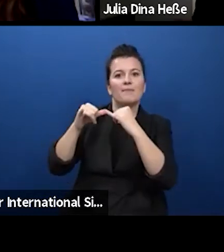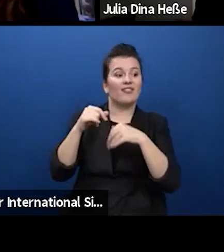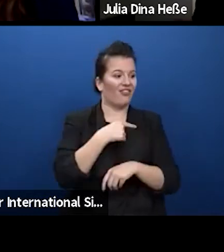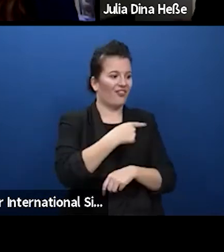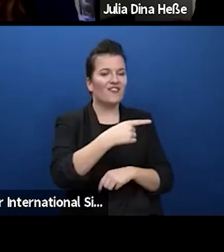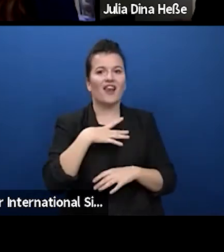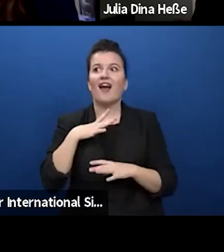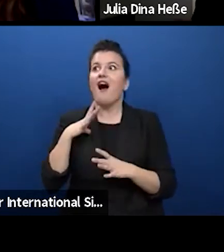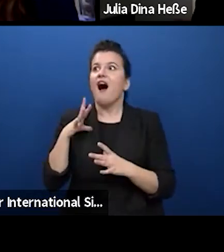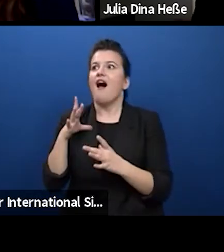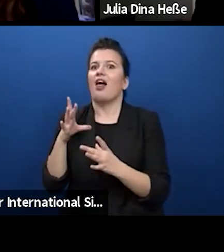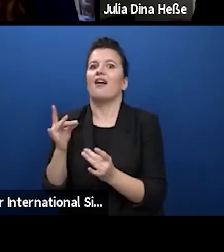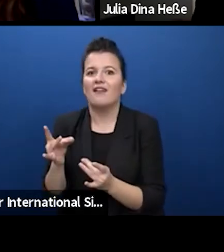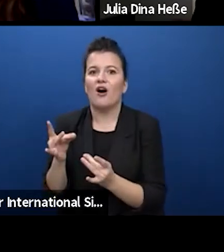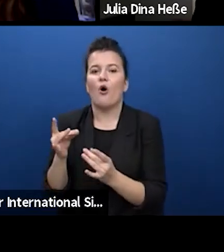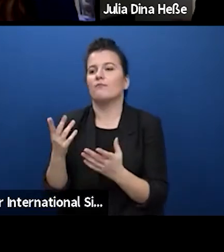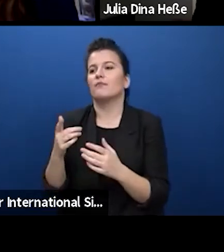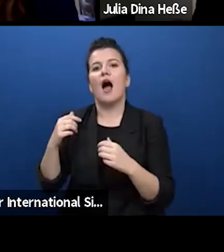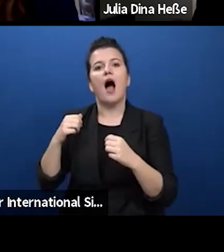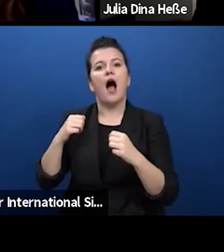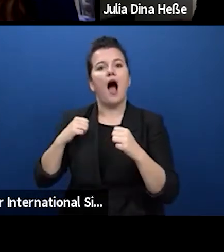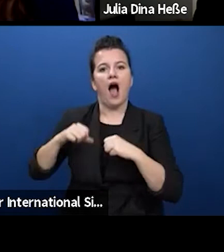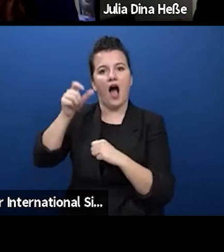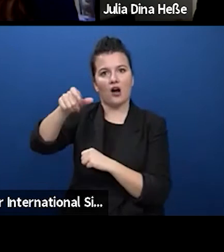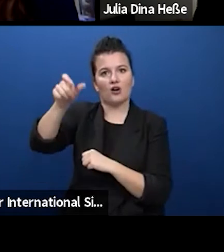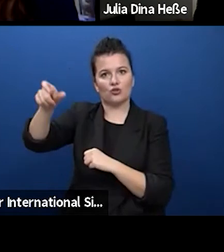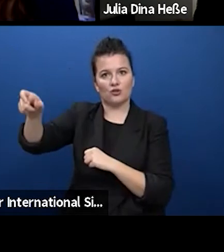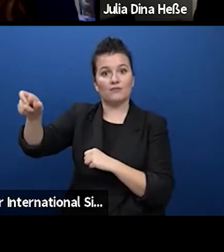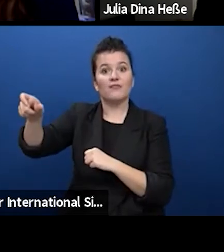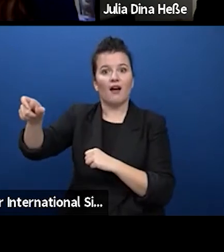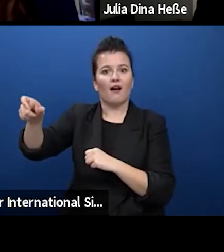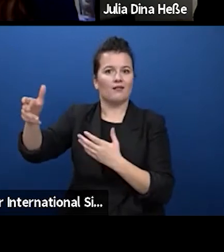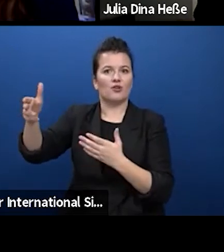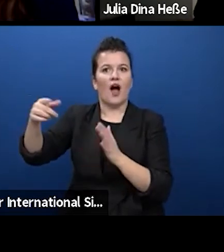want to talk with the actors, the white actors are very alone because nobody wants to talk to them.